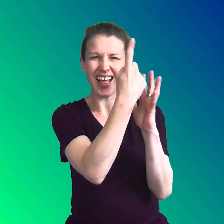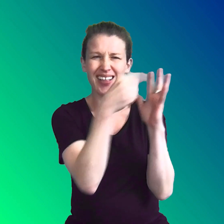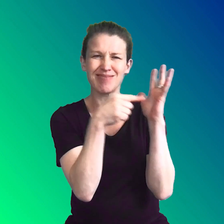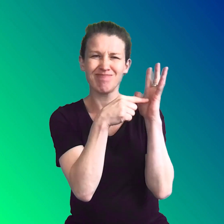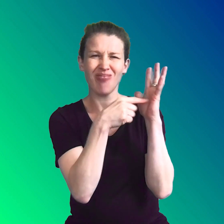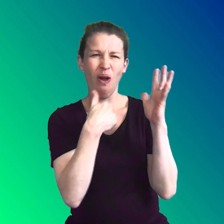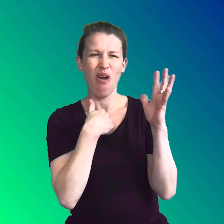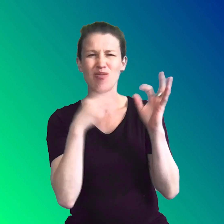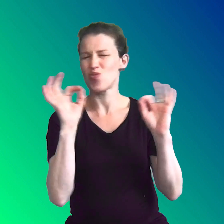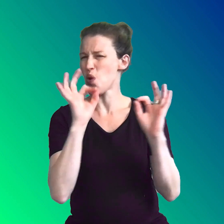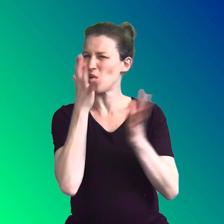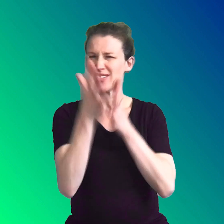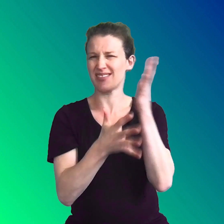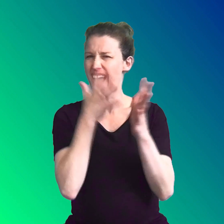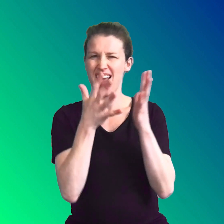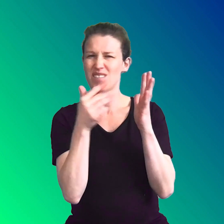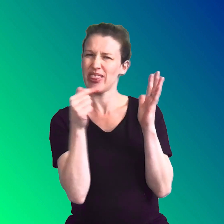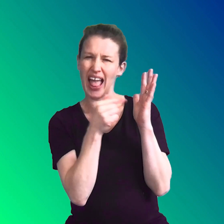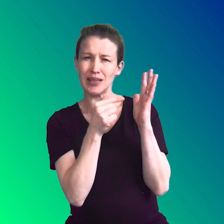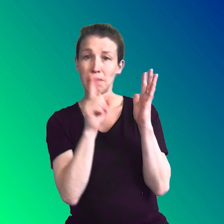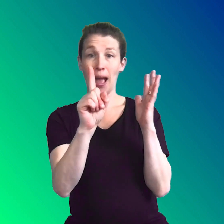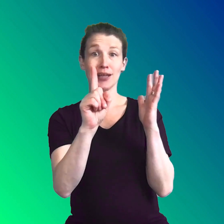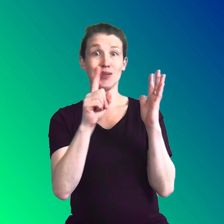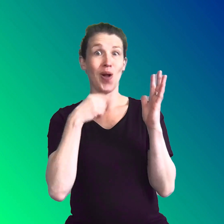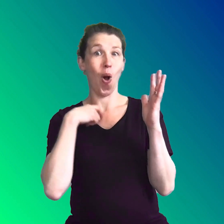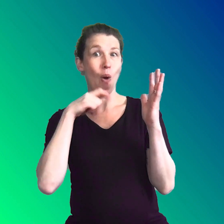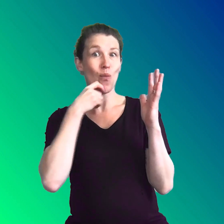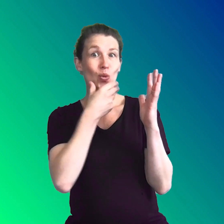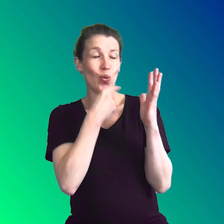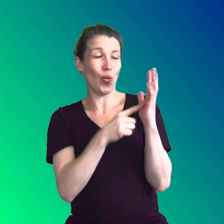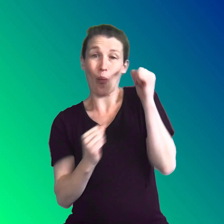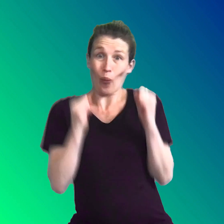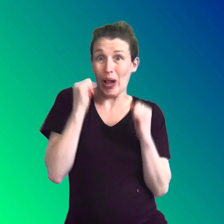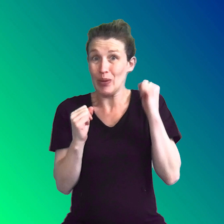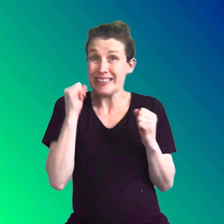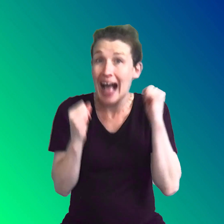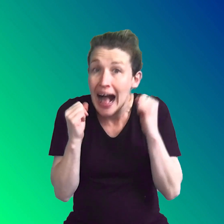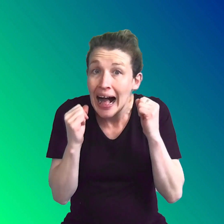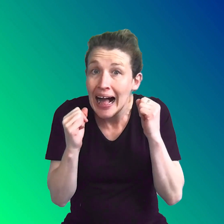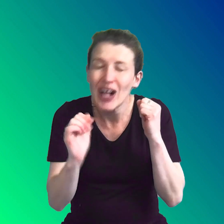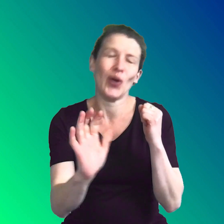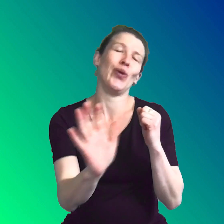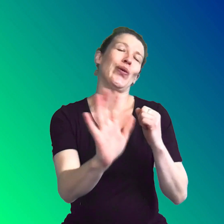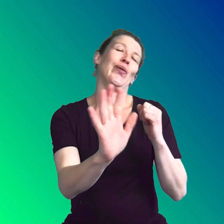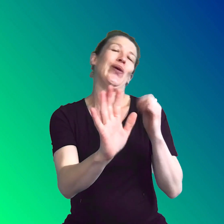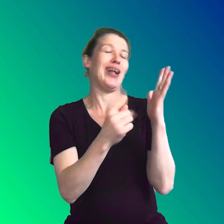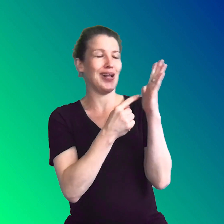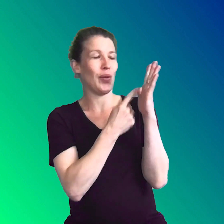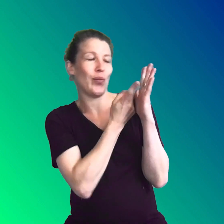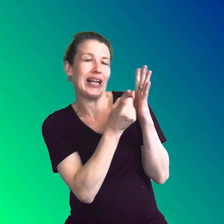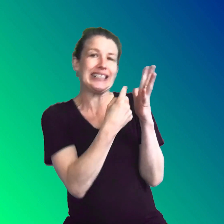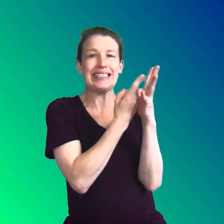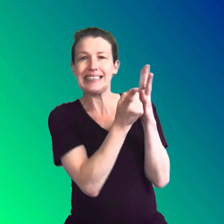This bush with tangled branches doesn't have a sign yet. This bush with tangled branches. There's no sign for it. I could sign it like this, but I'm not going to.